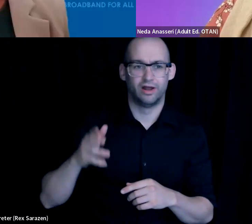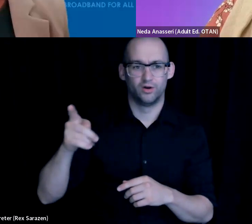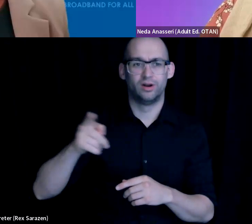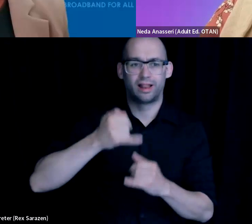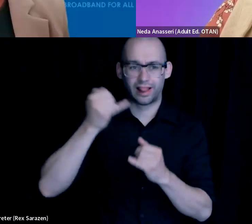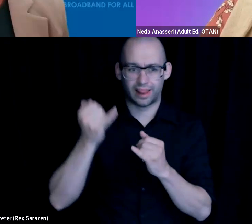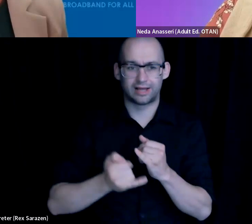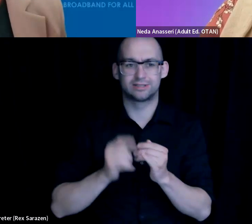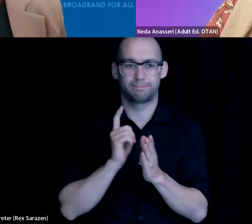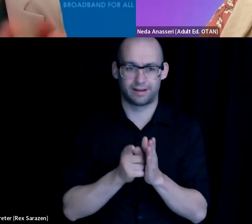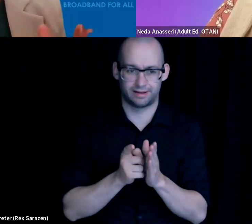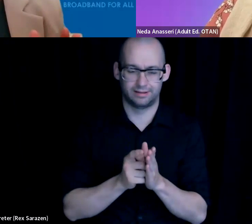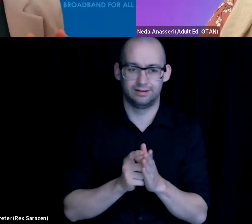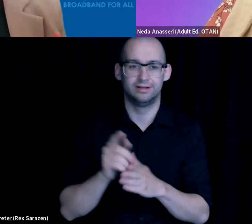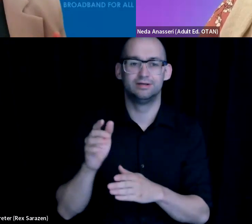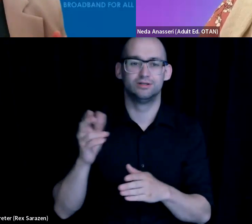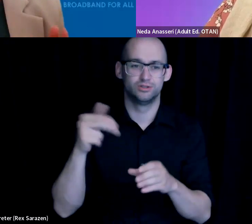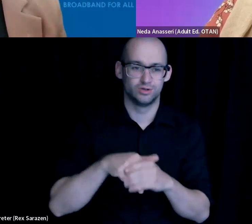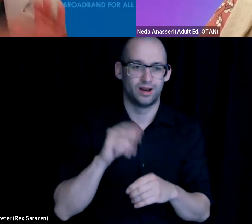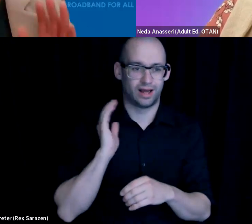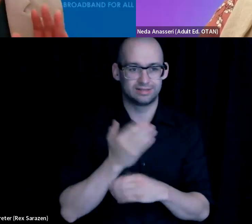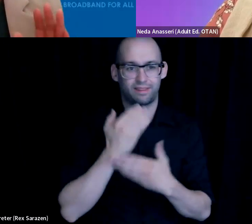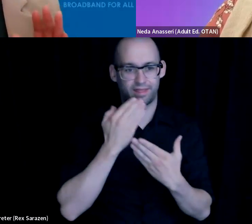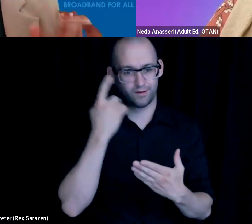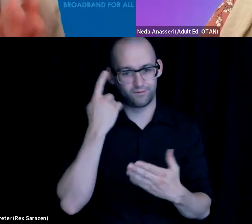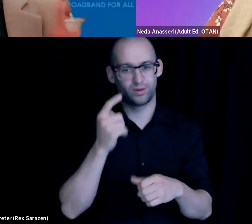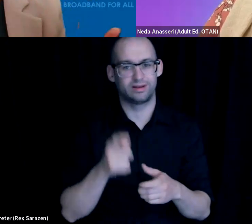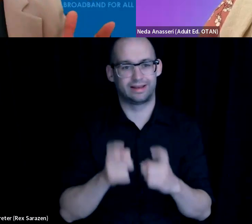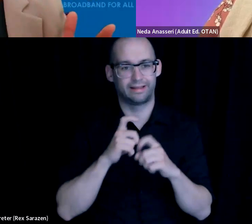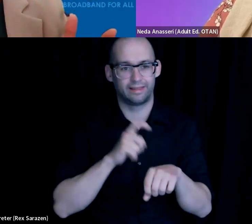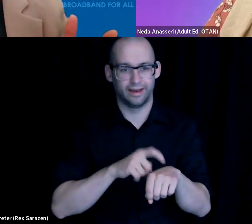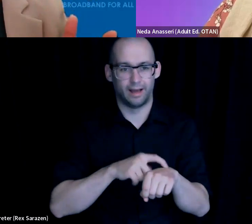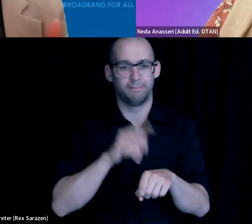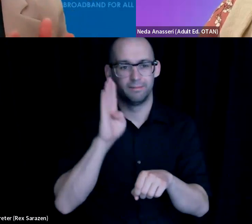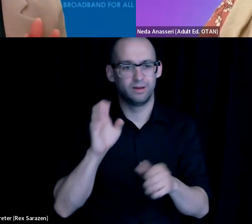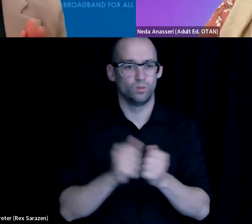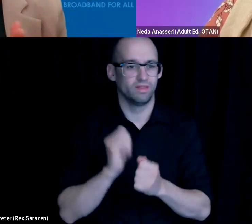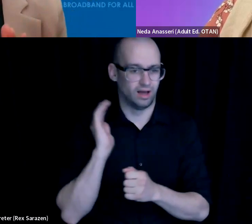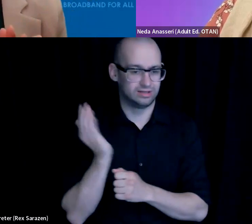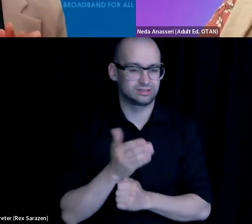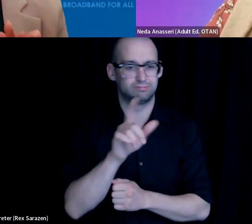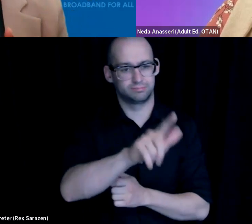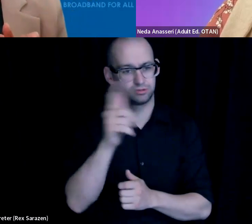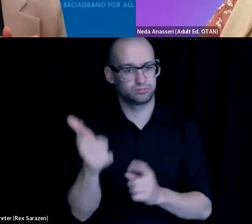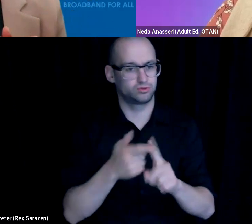your time to be with us. So, getting the spotlight over to you to share a little bit about the